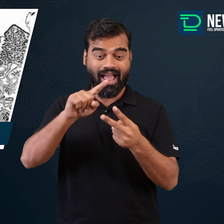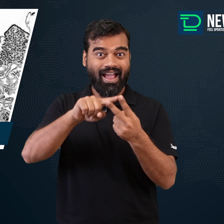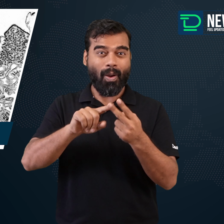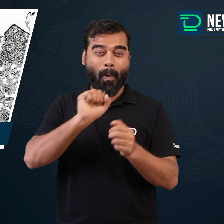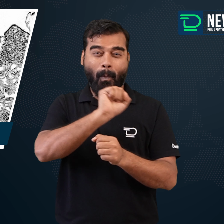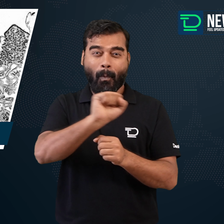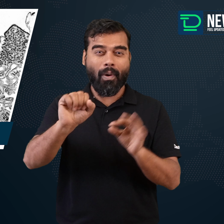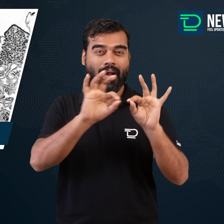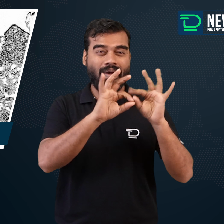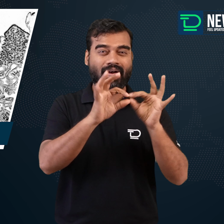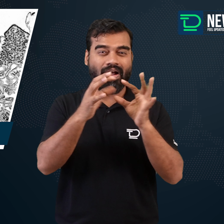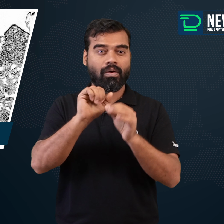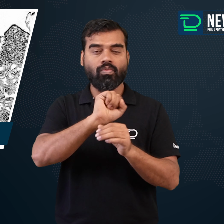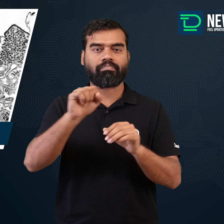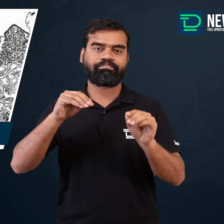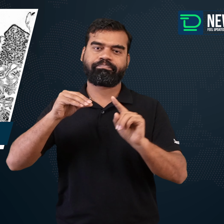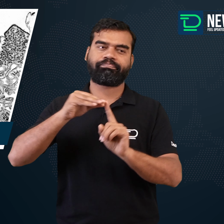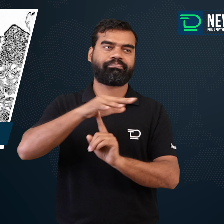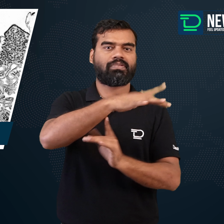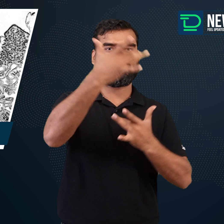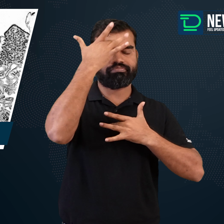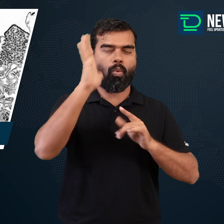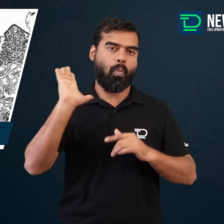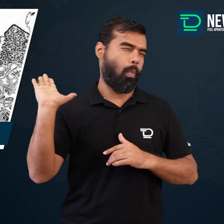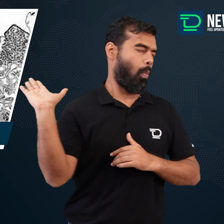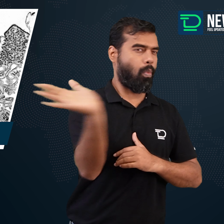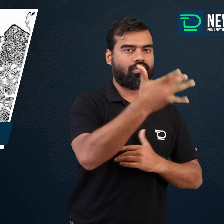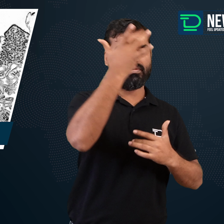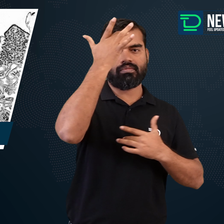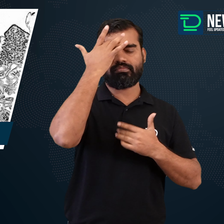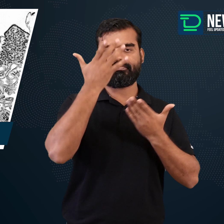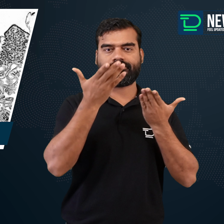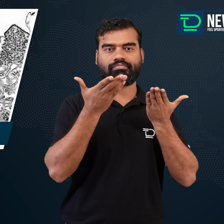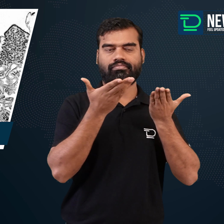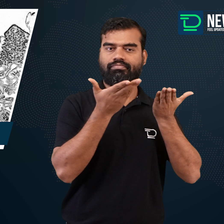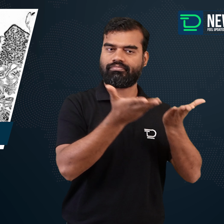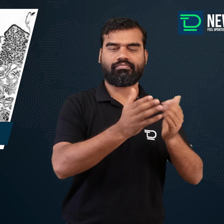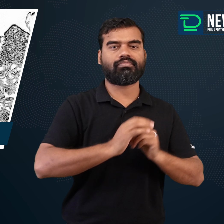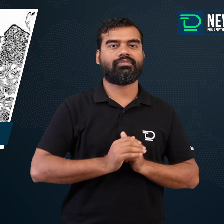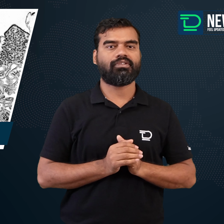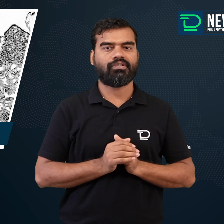Their families were also affected by fever.